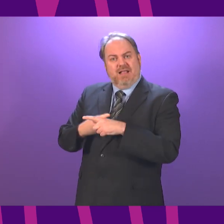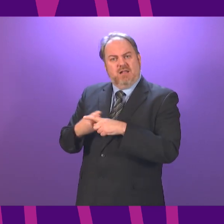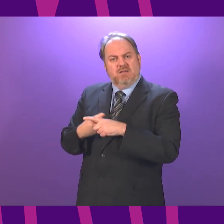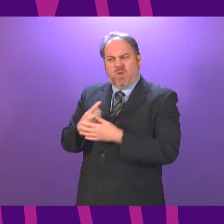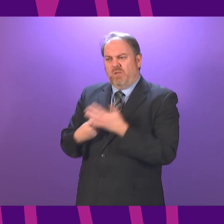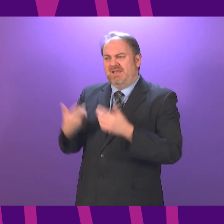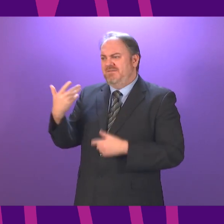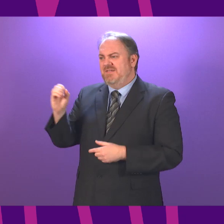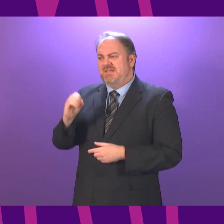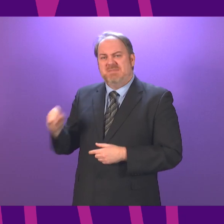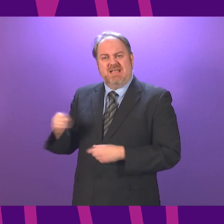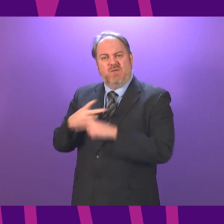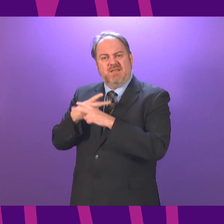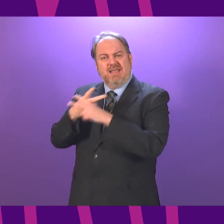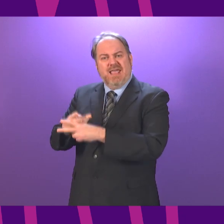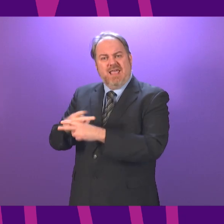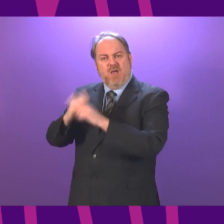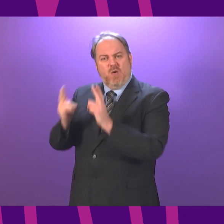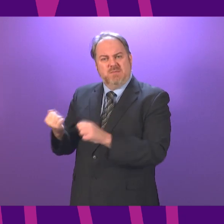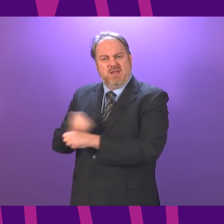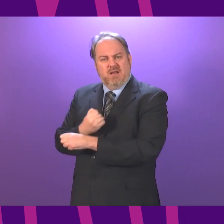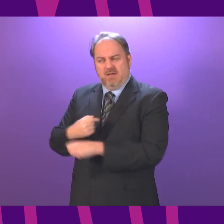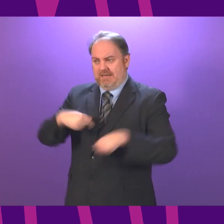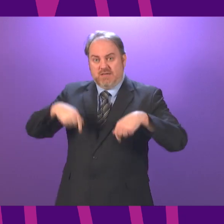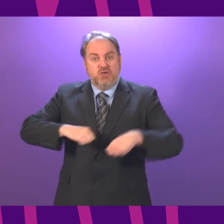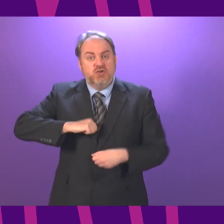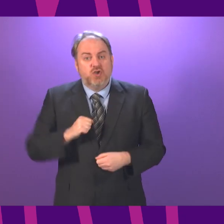now at more than 90 per cent and are therefore able to speed up the rest of the programme.